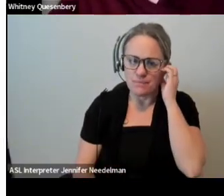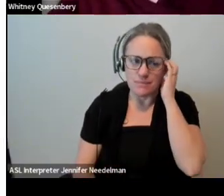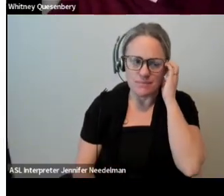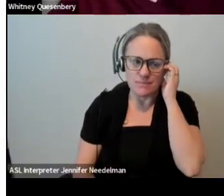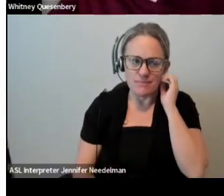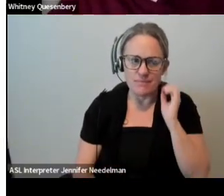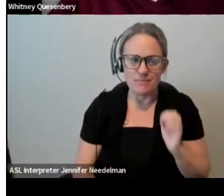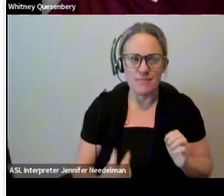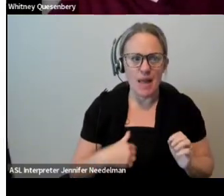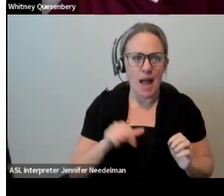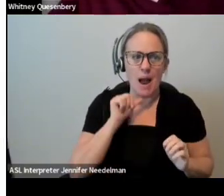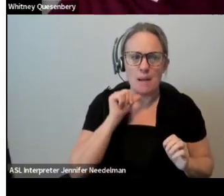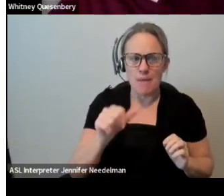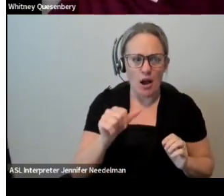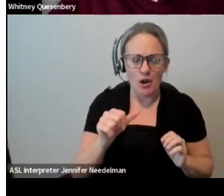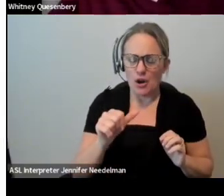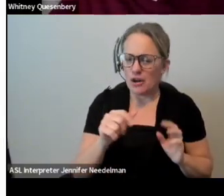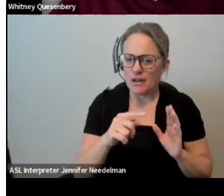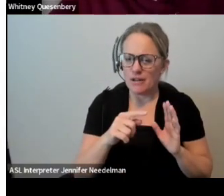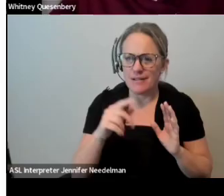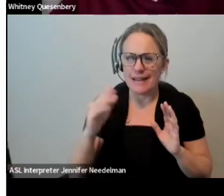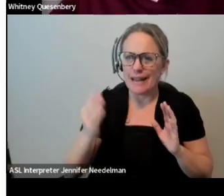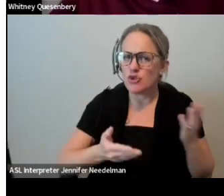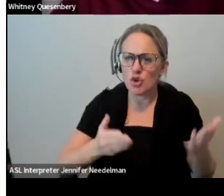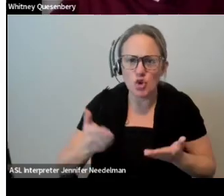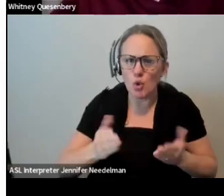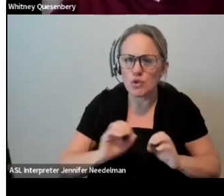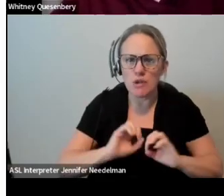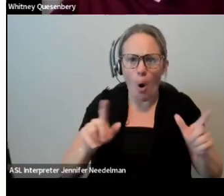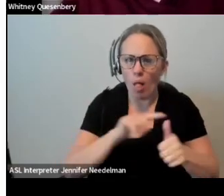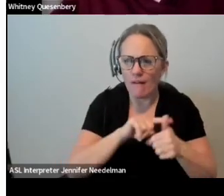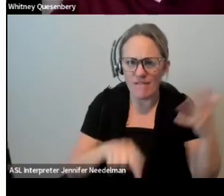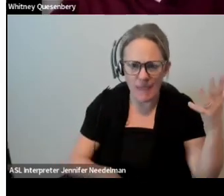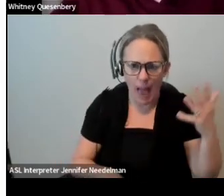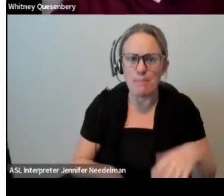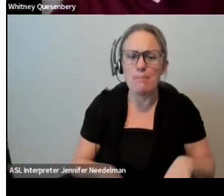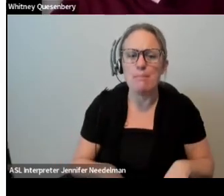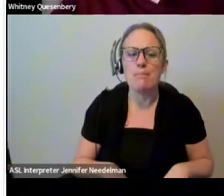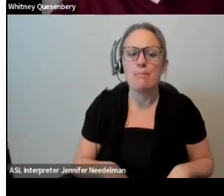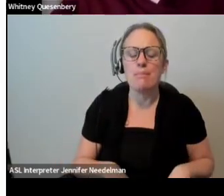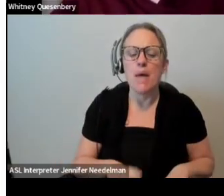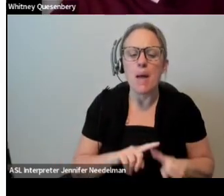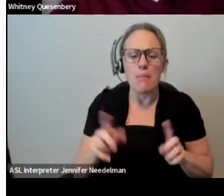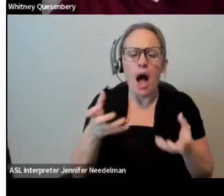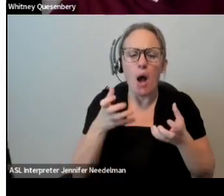I'm not gonna introduce all of them, but I'm gonna talk about some of the over overview of who they are.